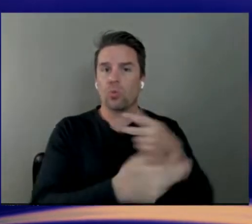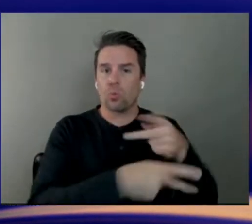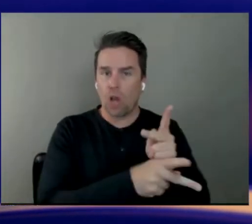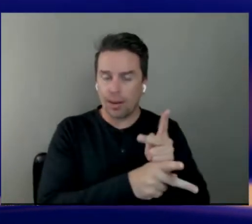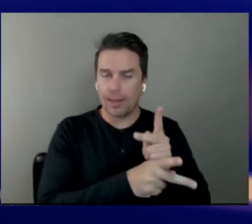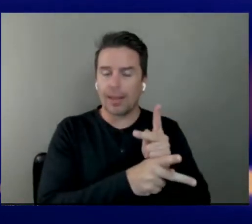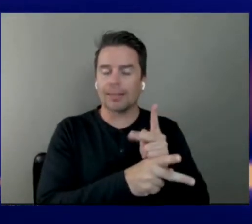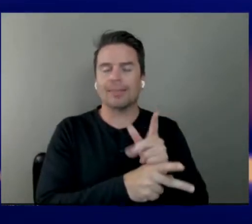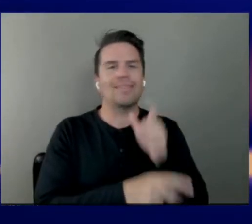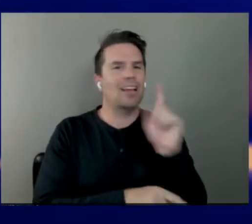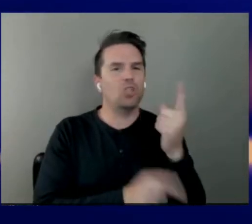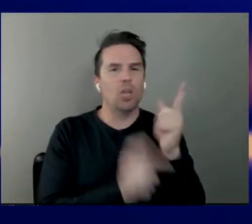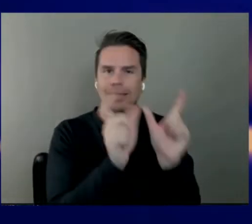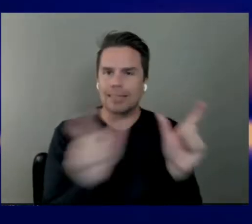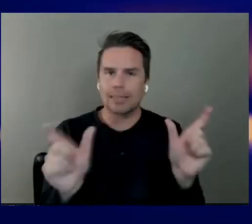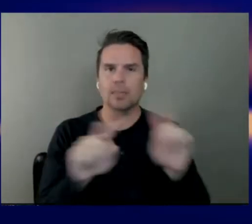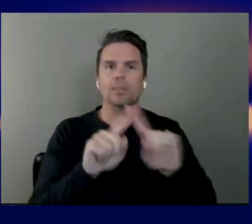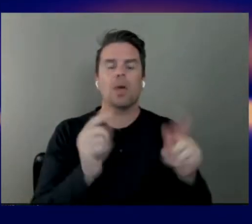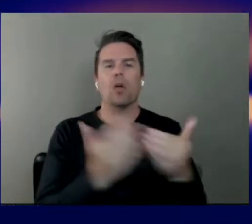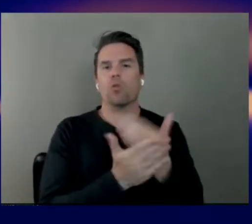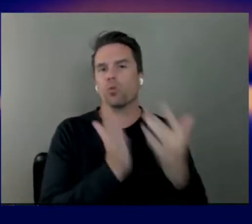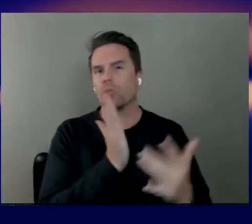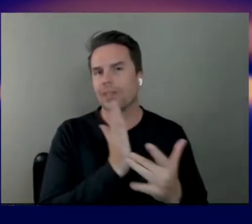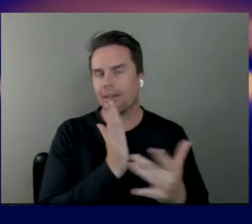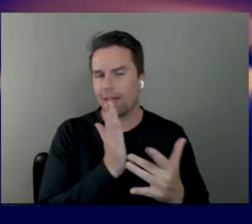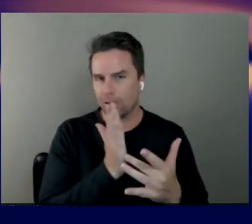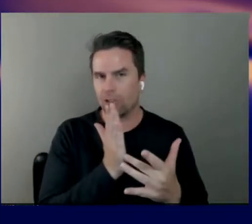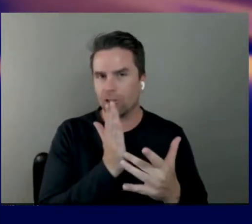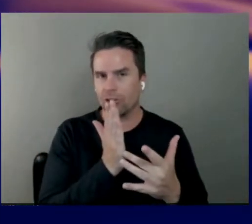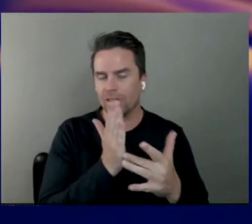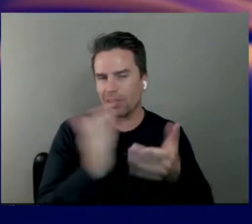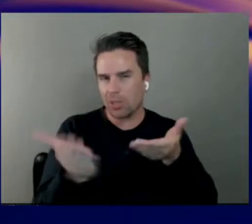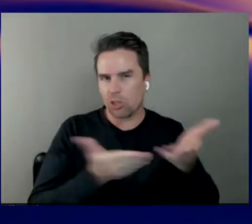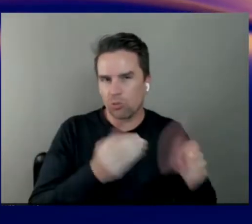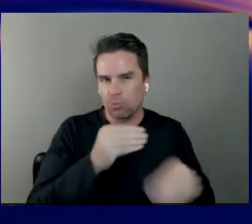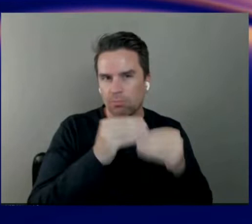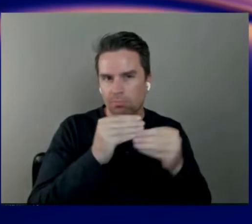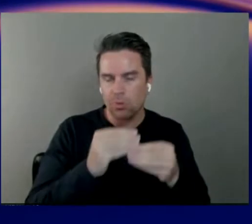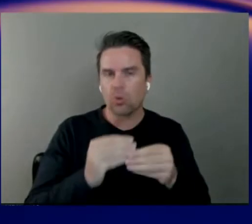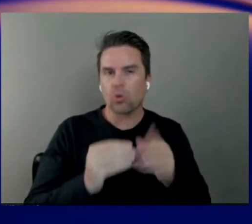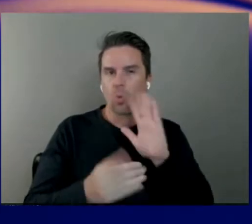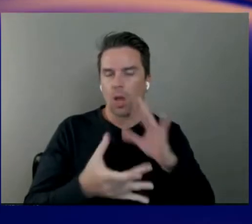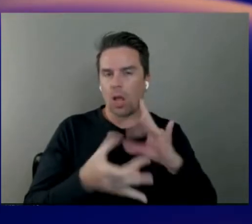but new kind of technologies that are being introduced. And we'll talk, I think more about those and maybe in a bit,